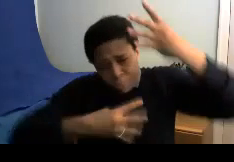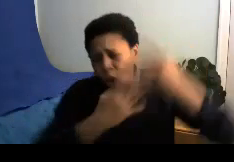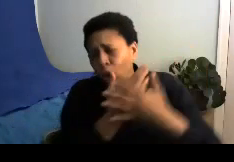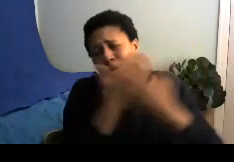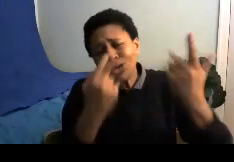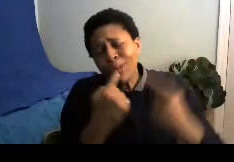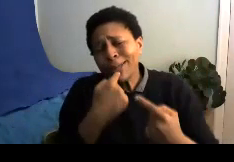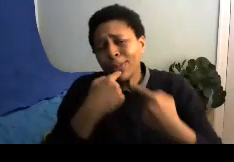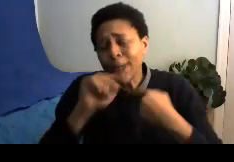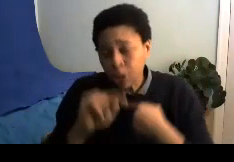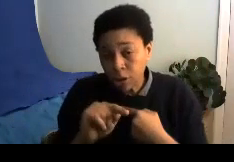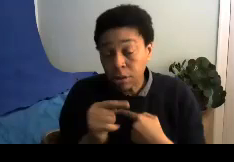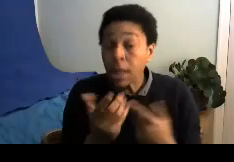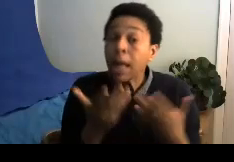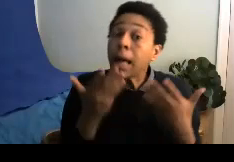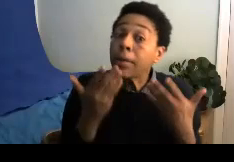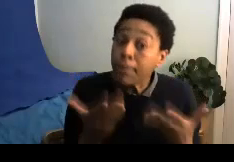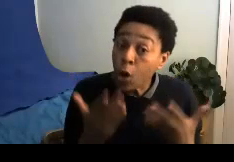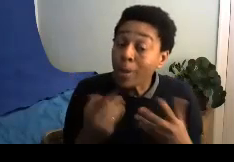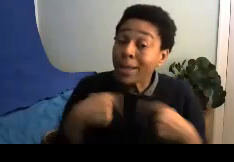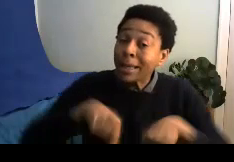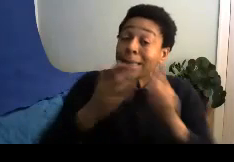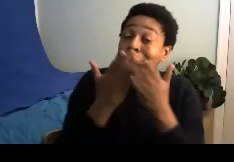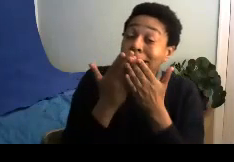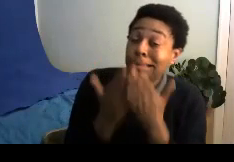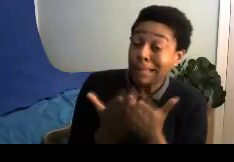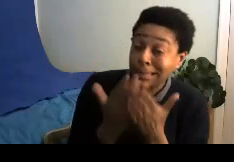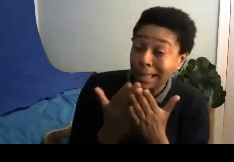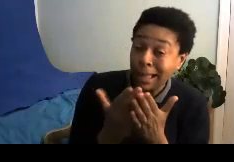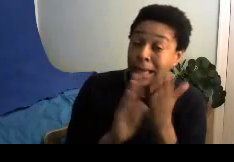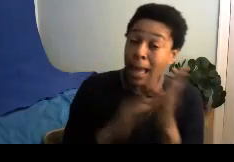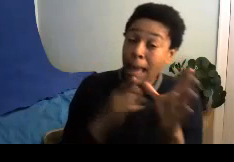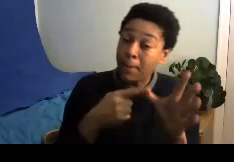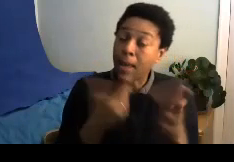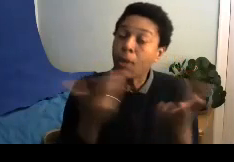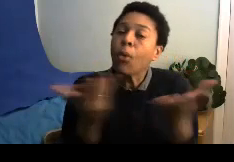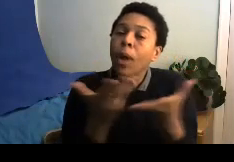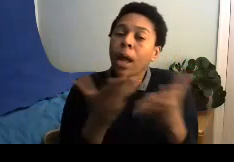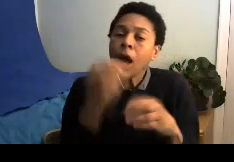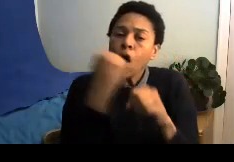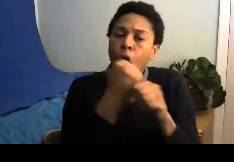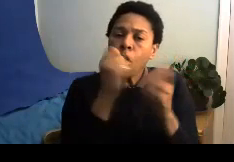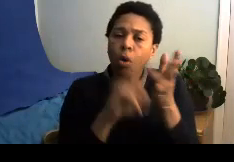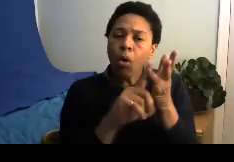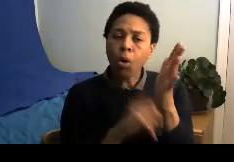British literature at Goldsmiths University London. So without